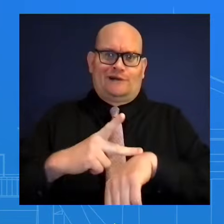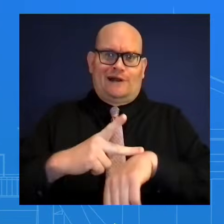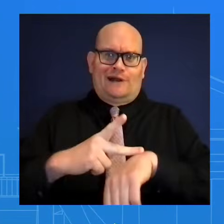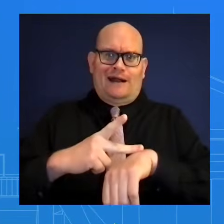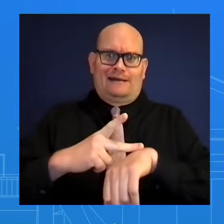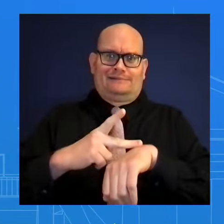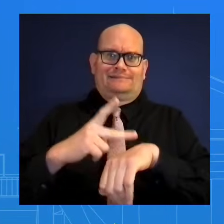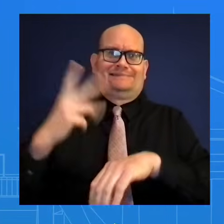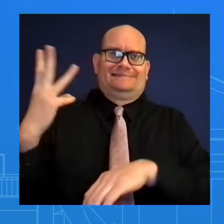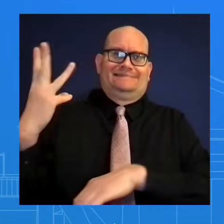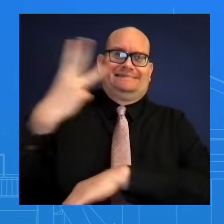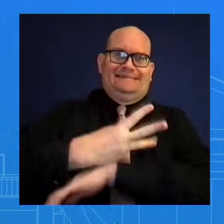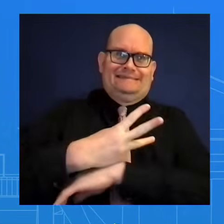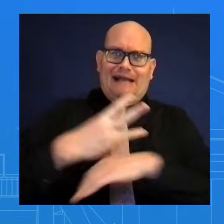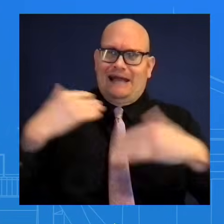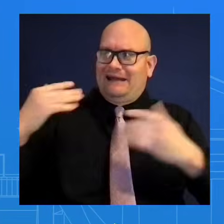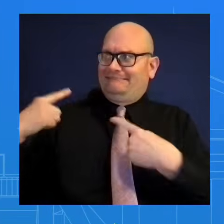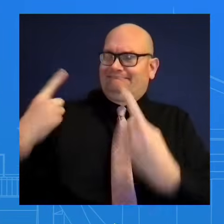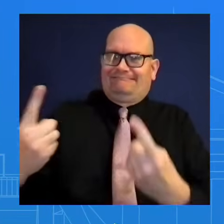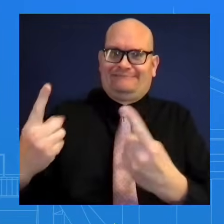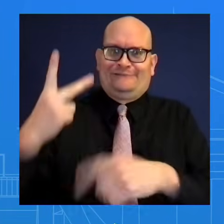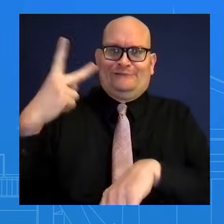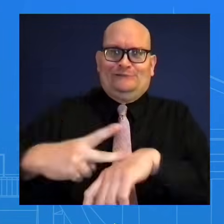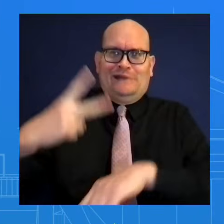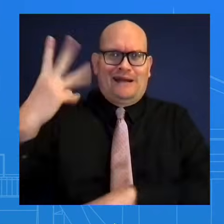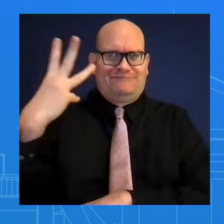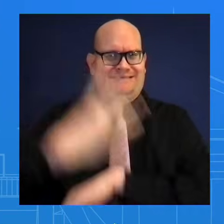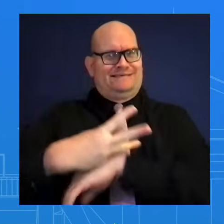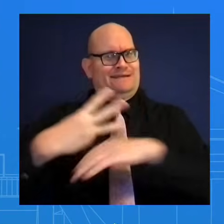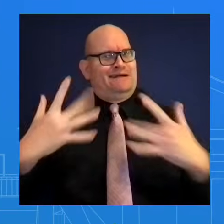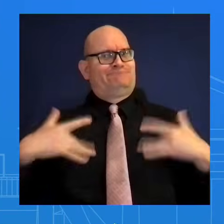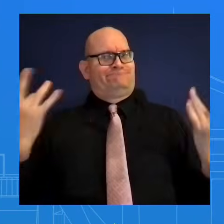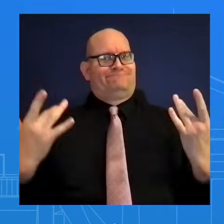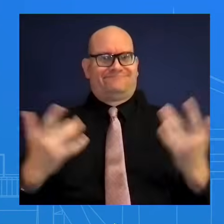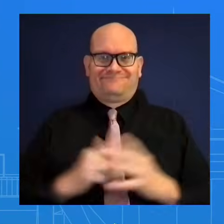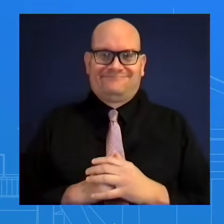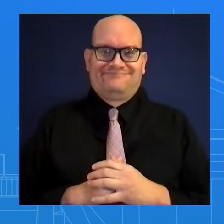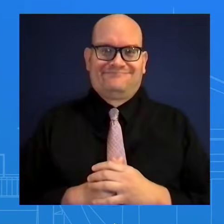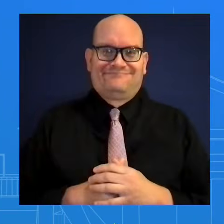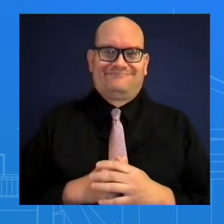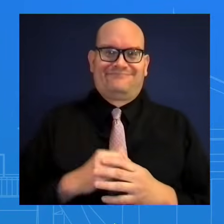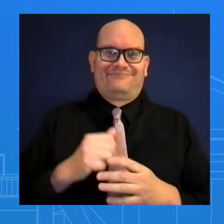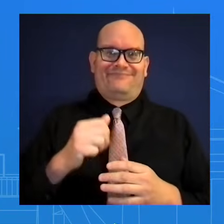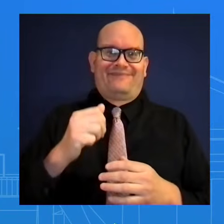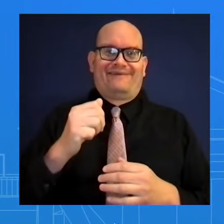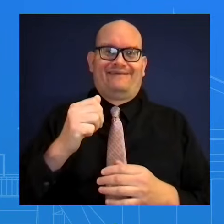The Press: Let's get back to everyone's favorite subject. Ms. Jean-Pierre: What is that? The Press: The debt limit. Ms. Jean-Pierre: Oh. The Press: We can't do enough stories about it.